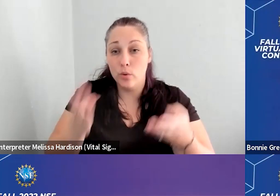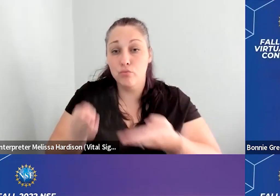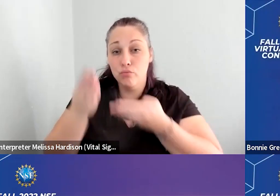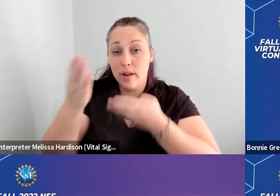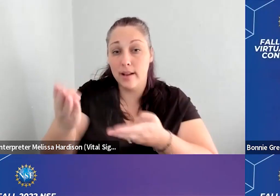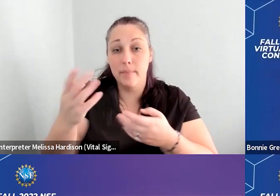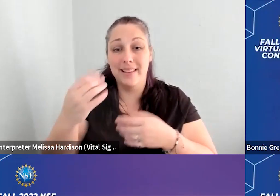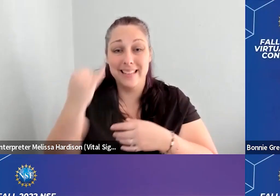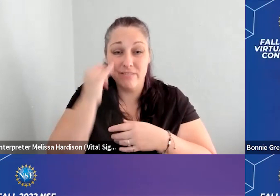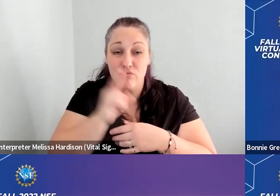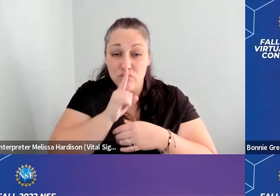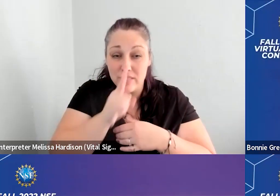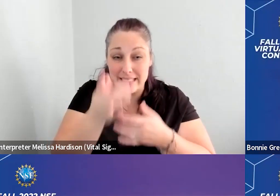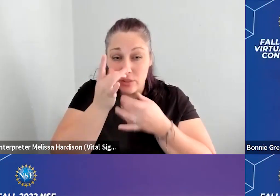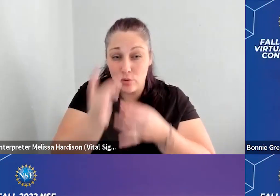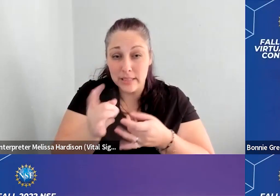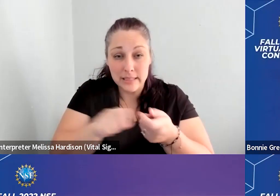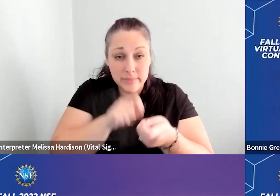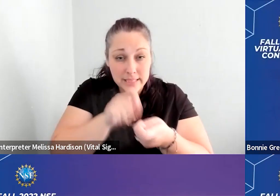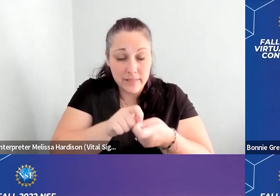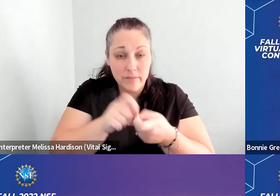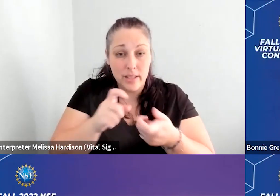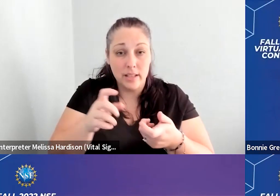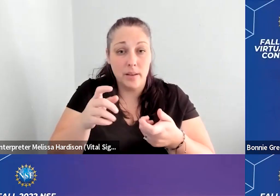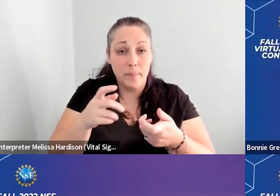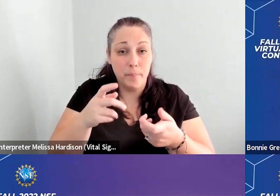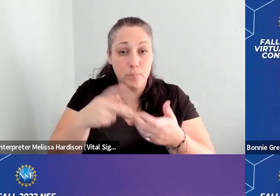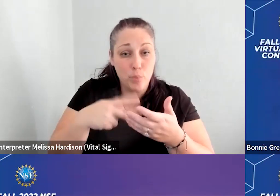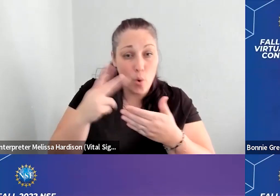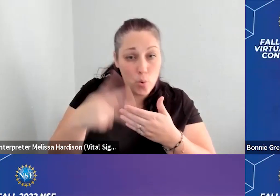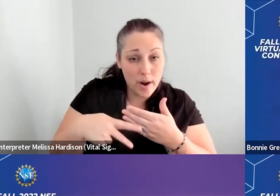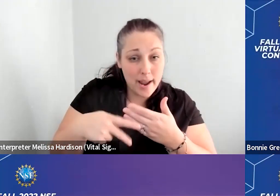in a particular program itself, consider volunteering to be a reviewer.